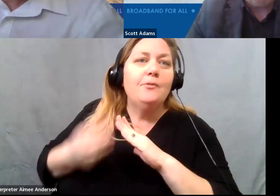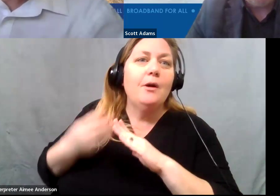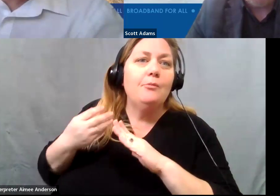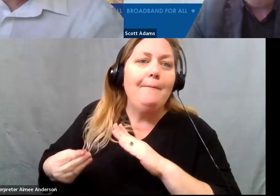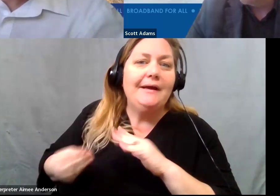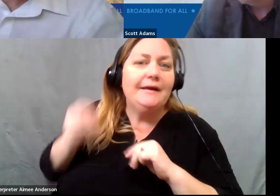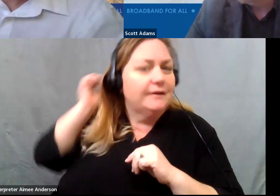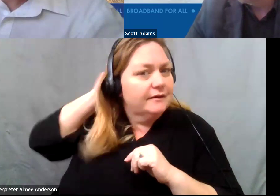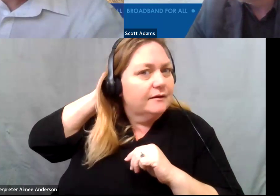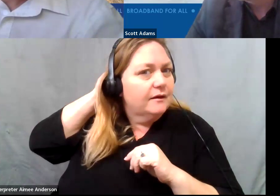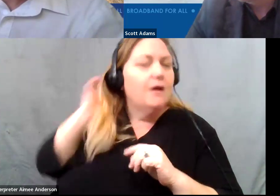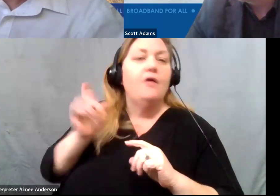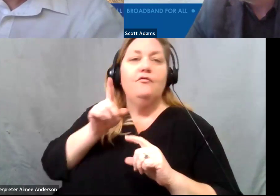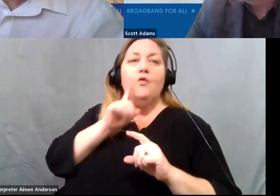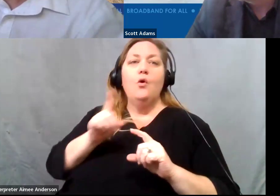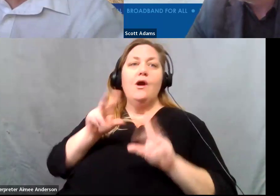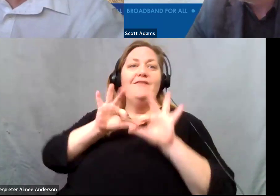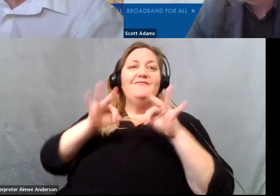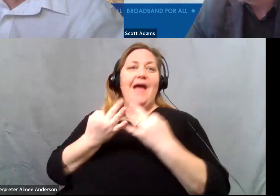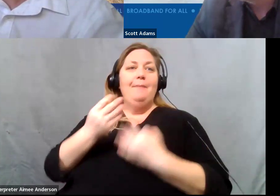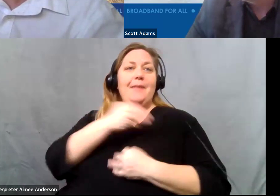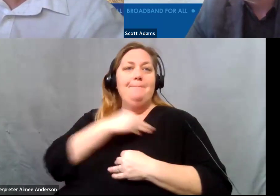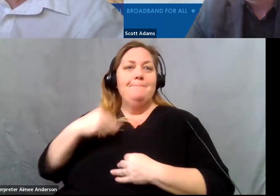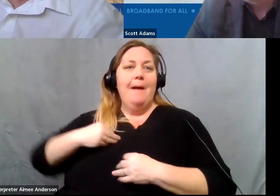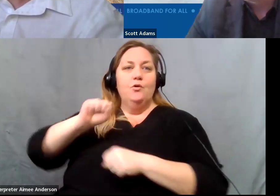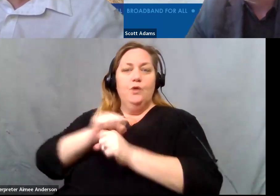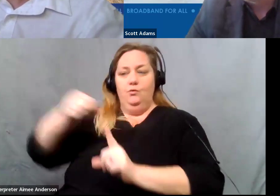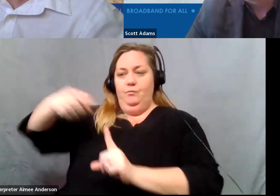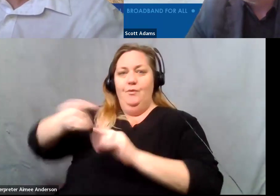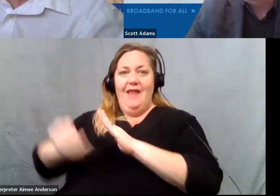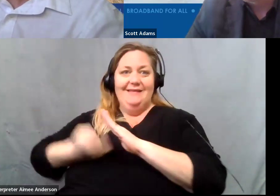or family members that are working remotely with isolation and looking for support and definitely